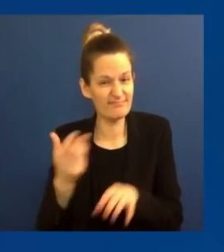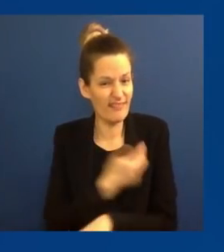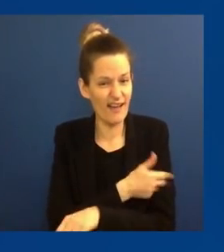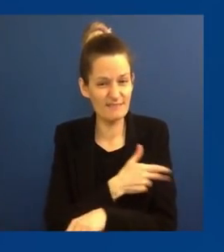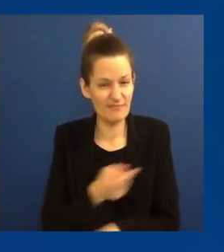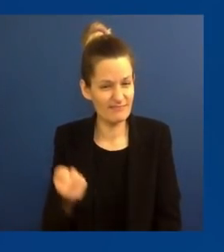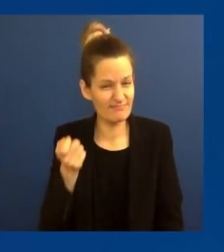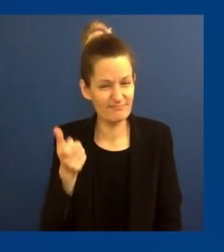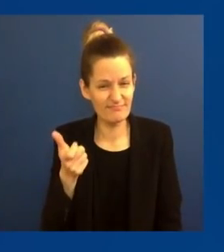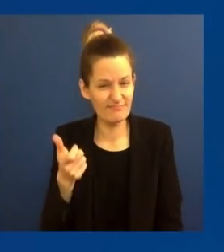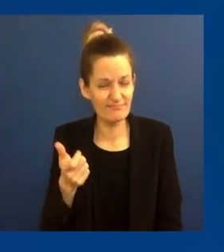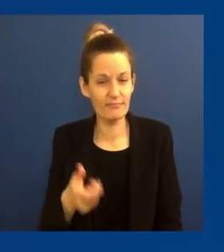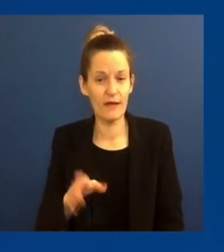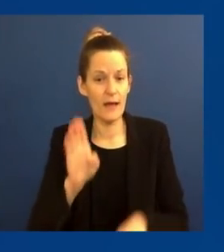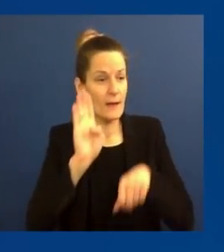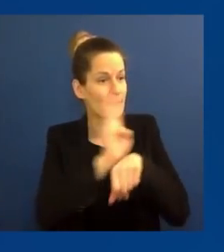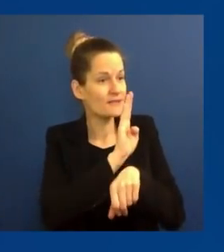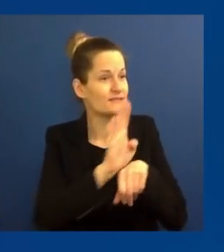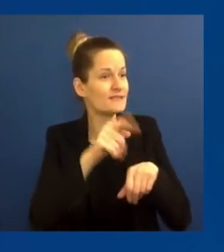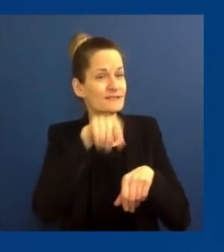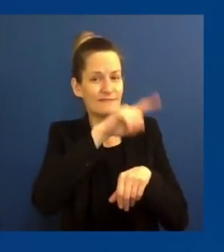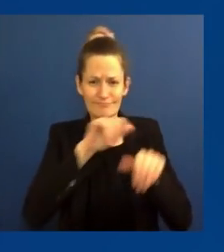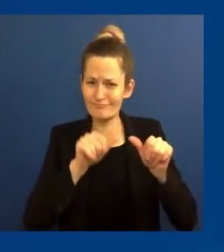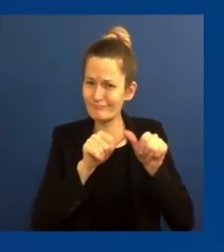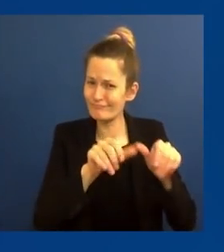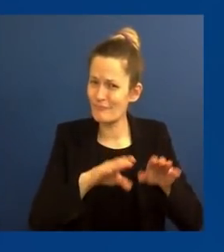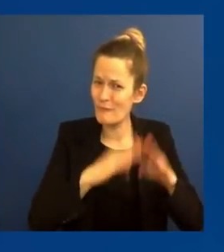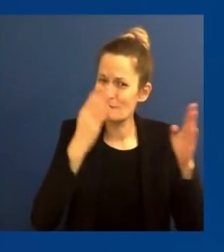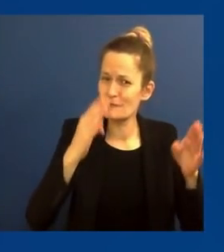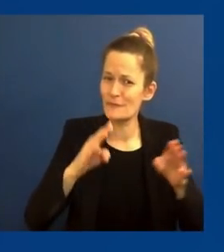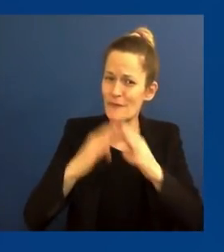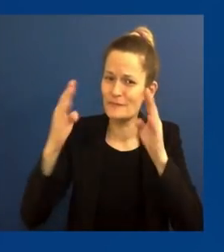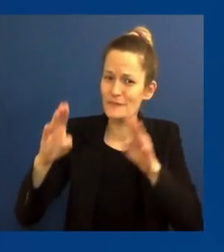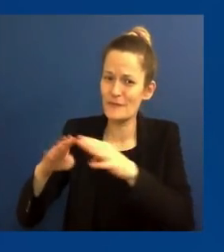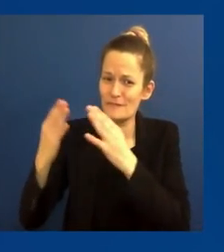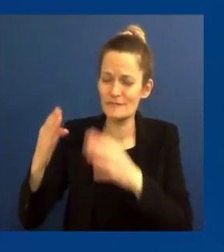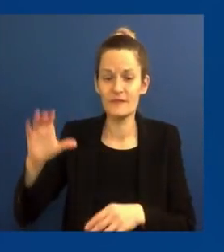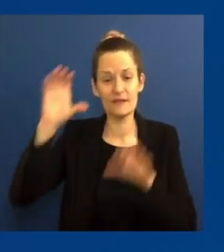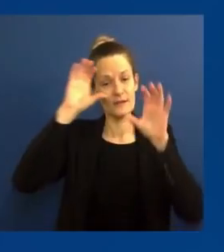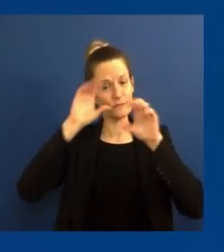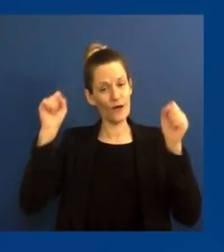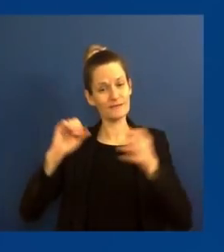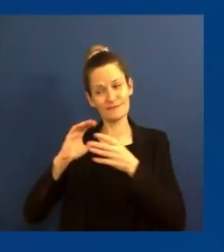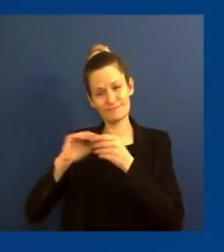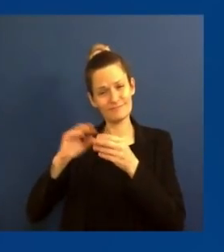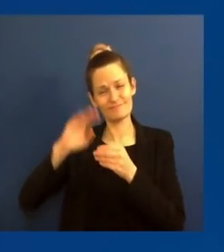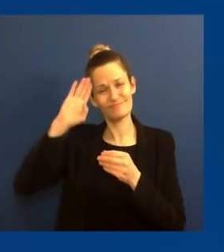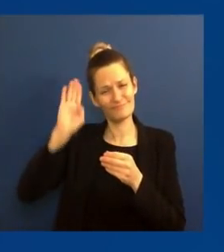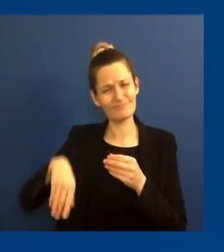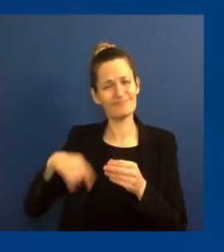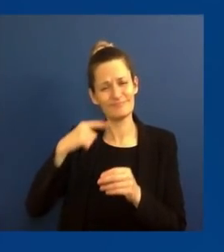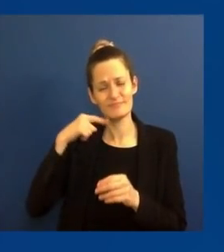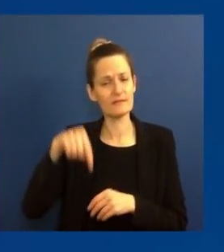As the President says, we know the job is "not yet finished." But because of how many people we've gotten vaccinated,